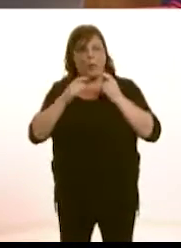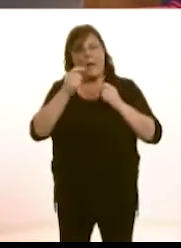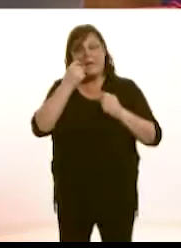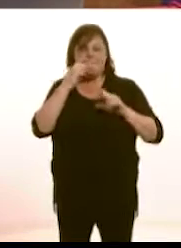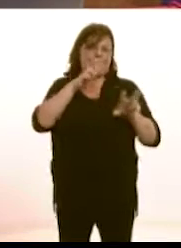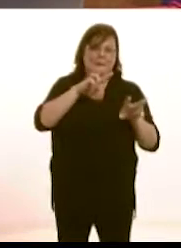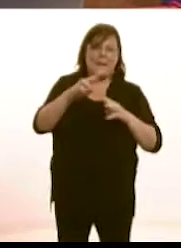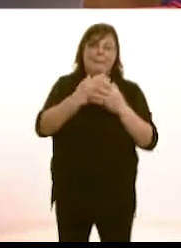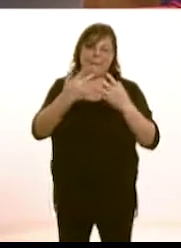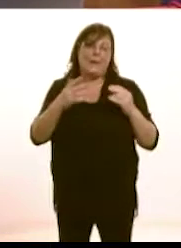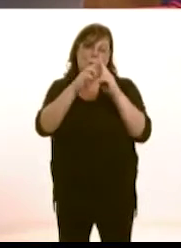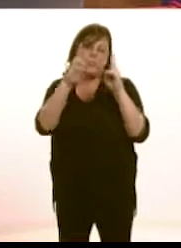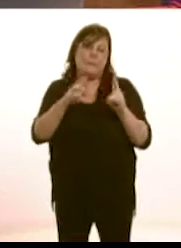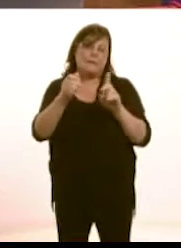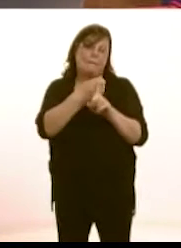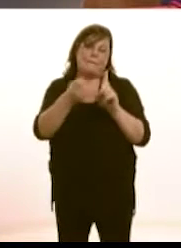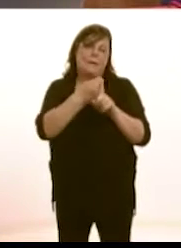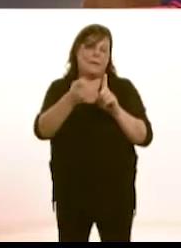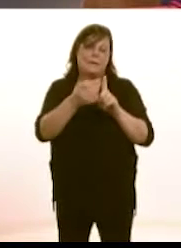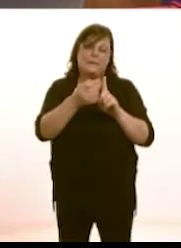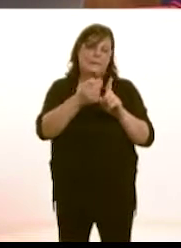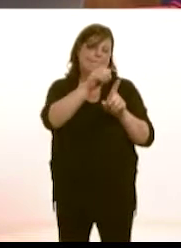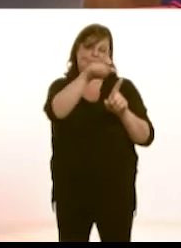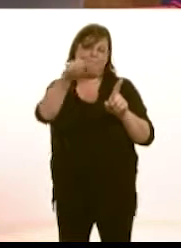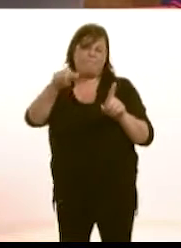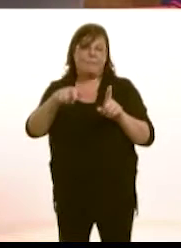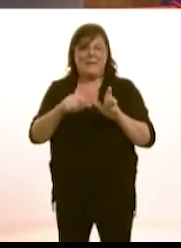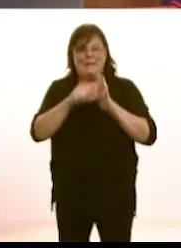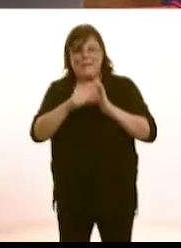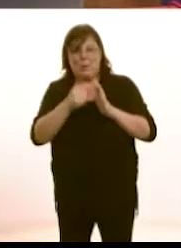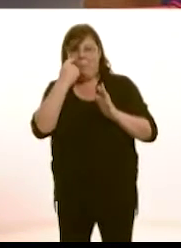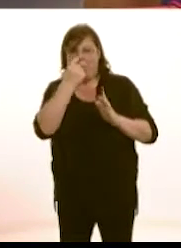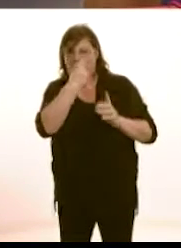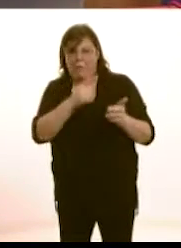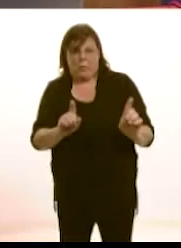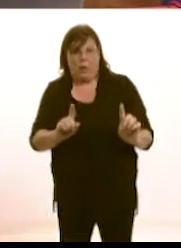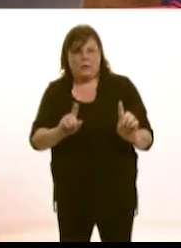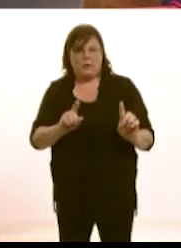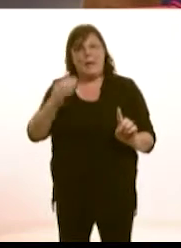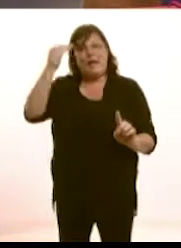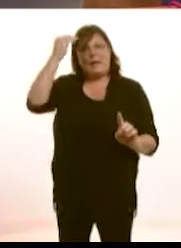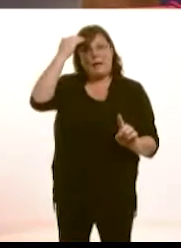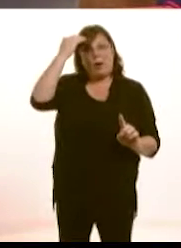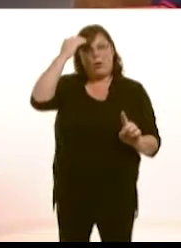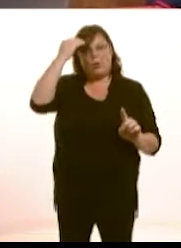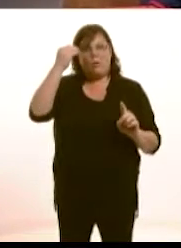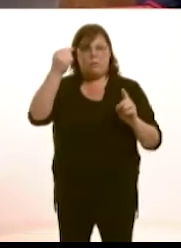Of course, the issues that were the most difficult to prove were those that involved psychological harm.